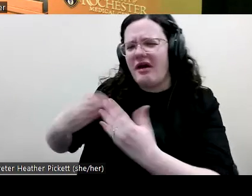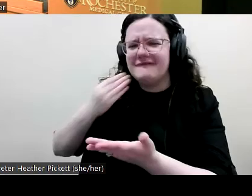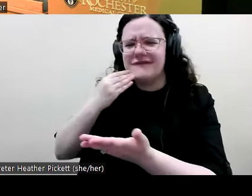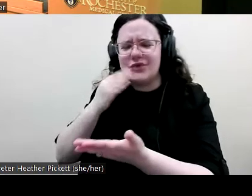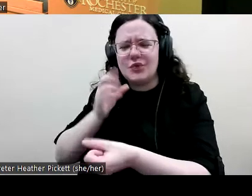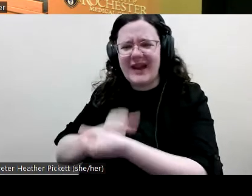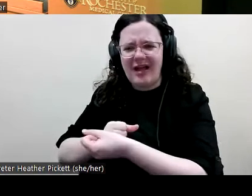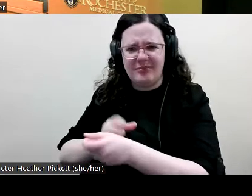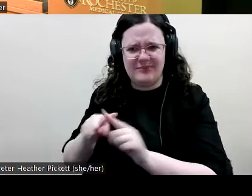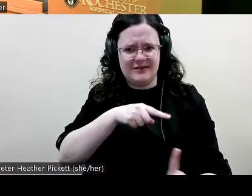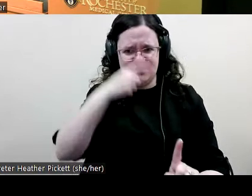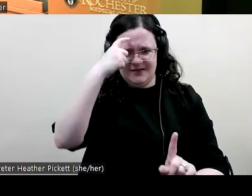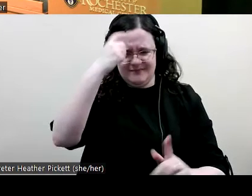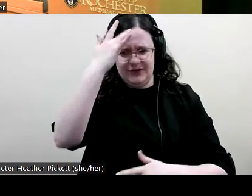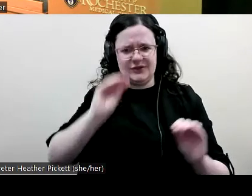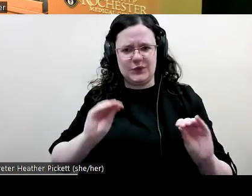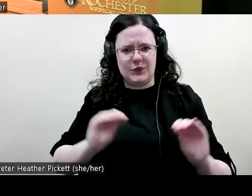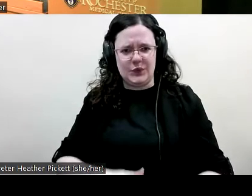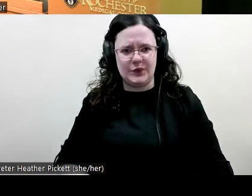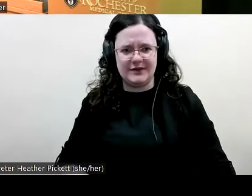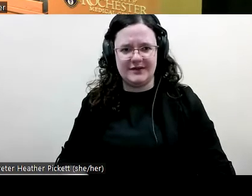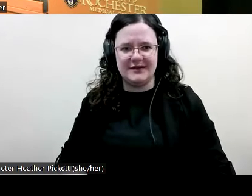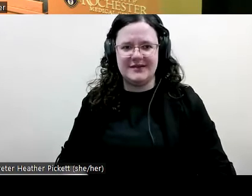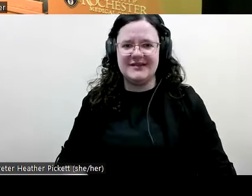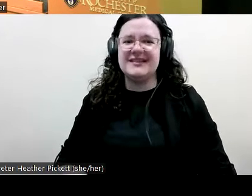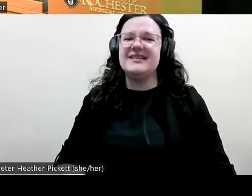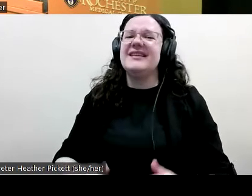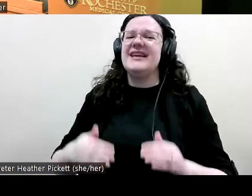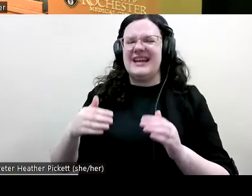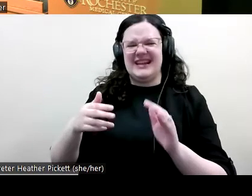to use the word stigma because it's really about discrimination but those negative public attitudes